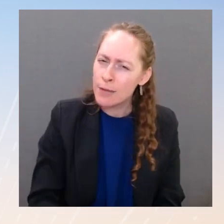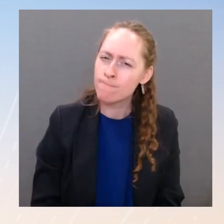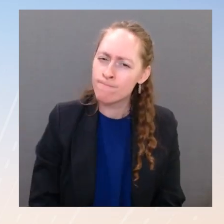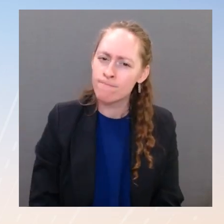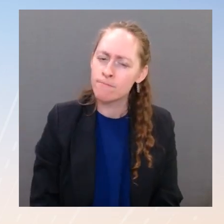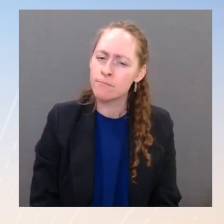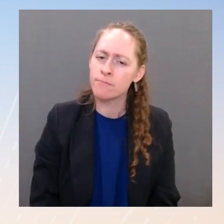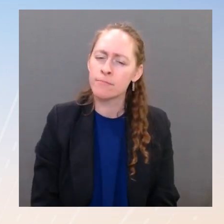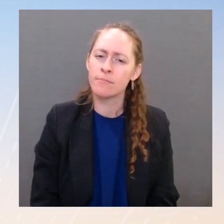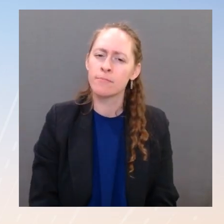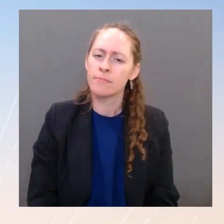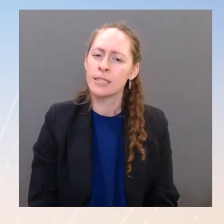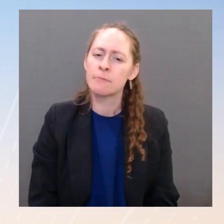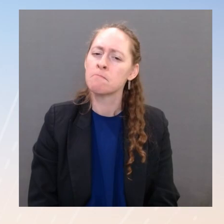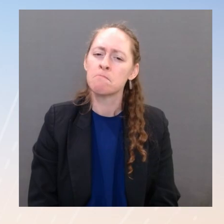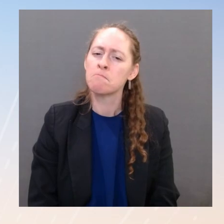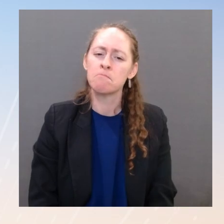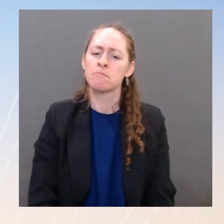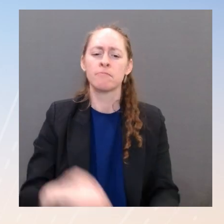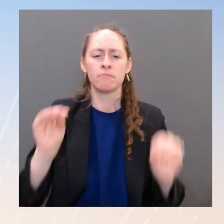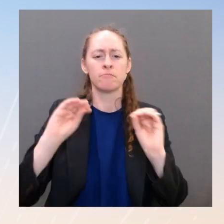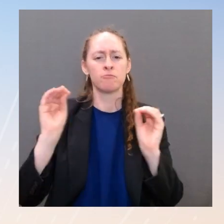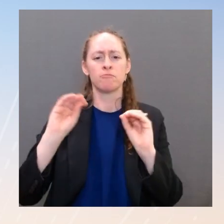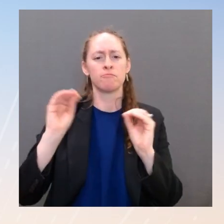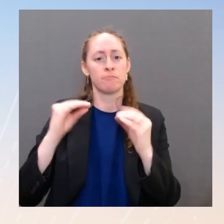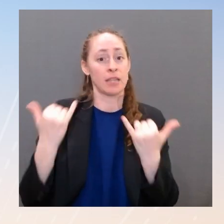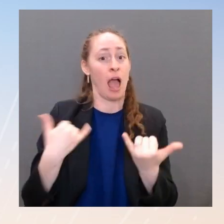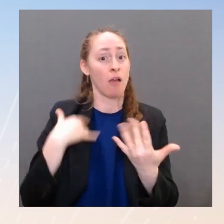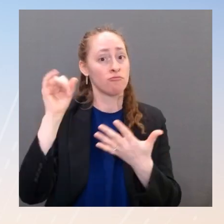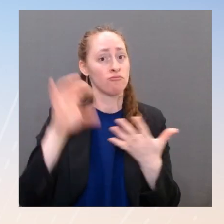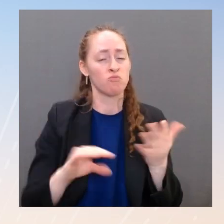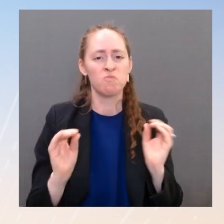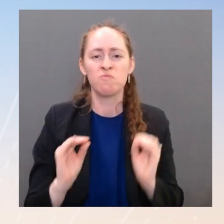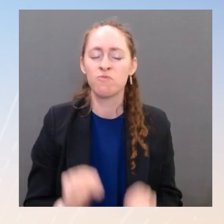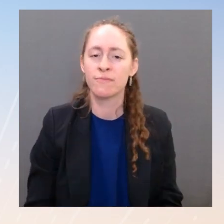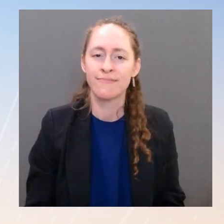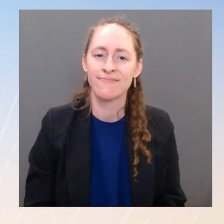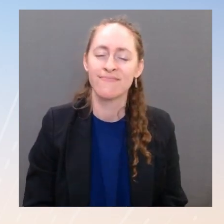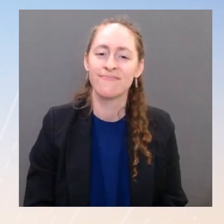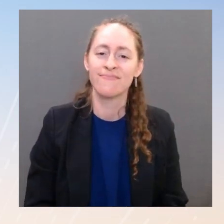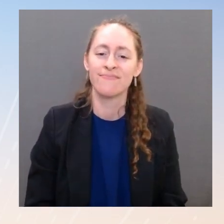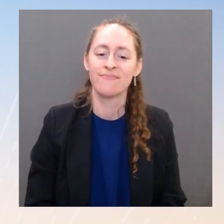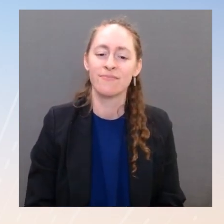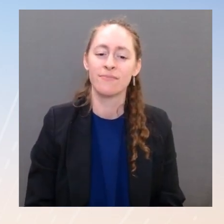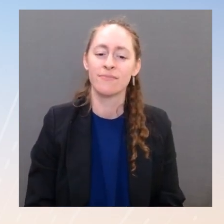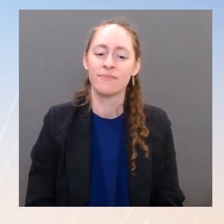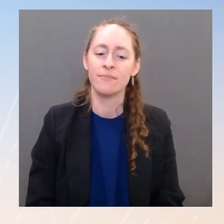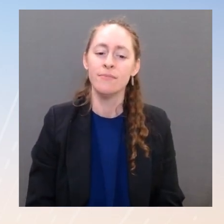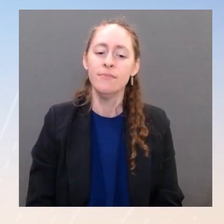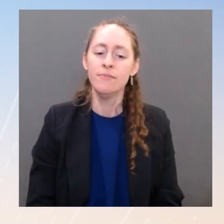Go ahead. The Press: Thank you, Jen. Two questions about President Biden's upcoming visit to East Asia.